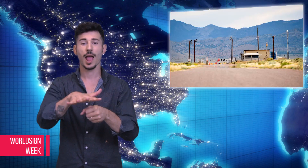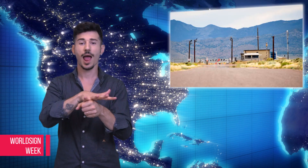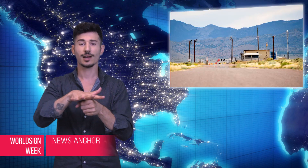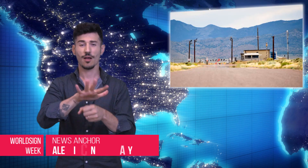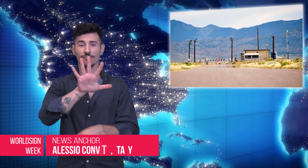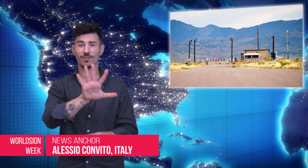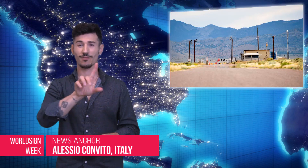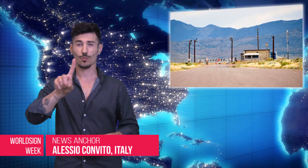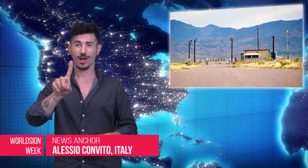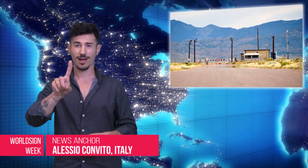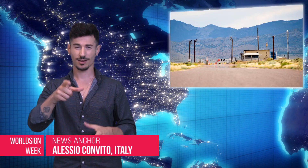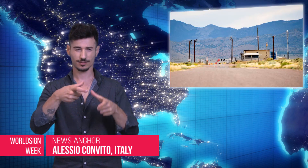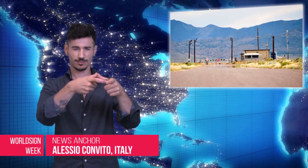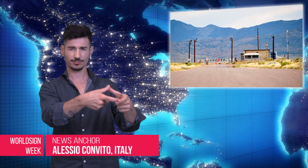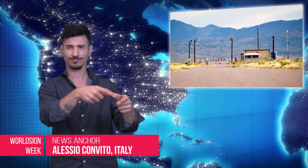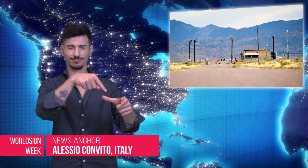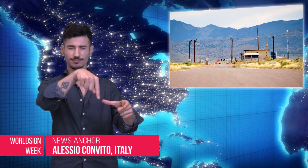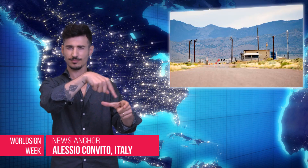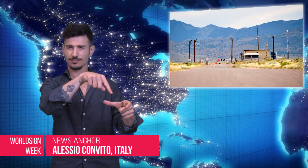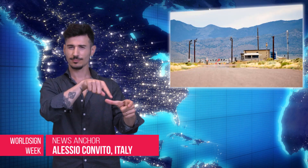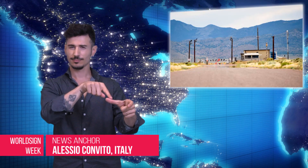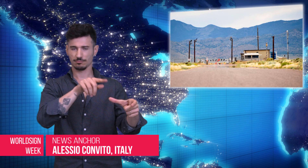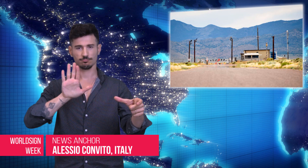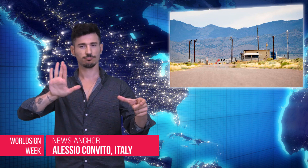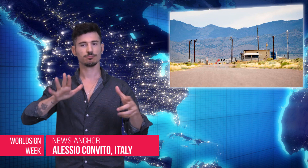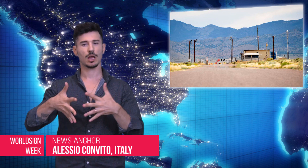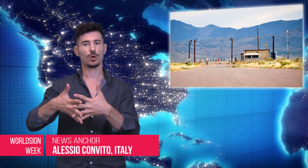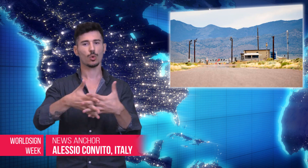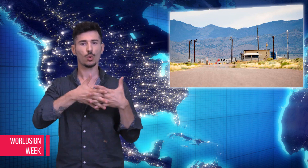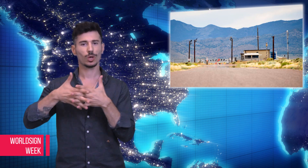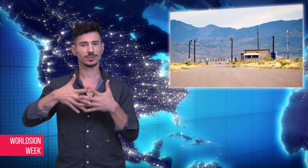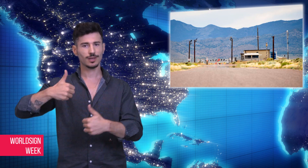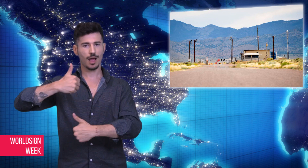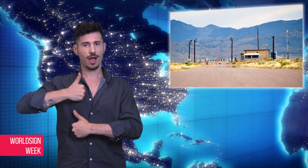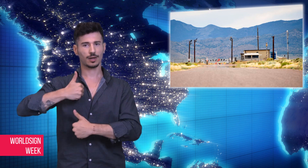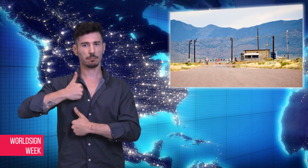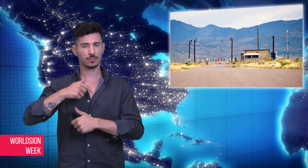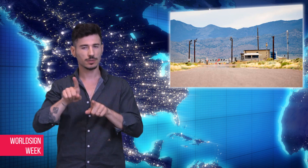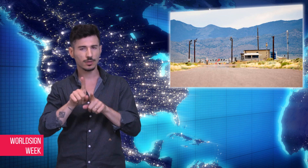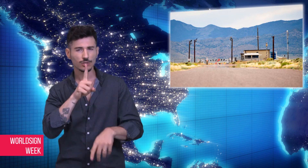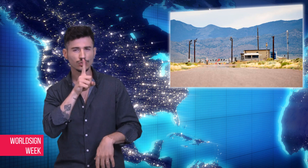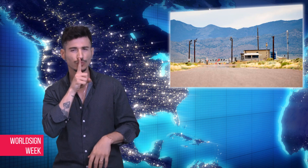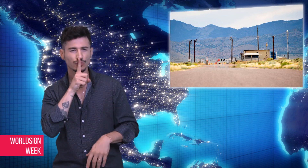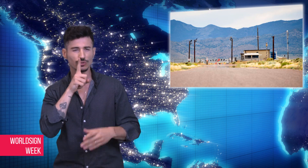[Alessio]: ‘Area 51’, a top-secret location run by